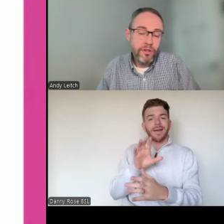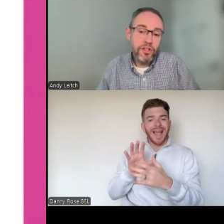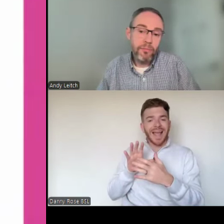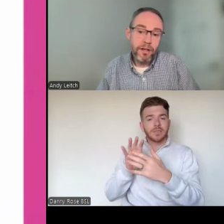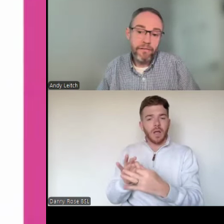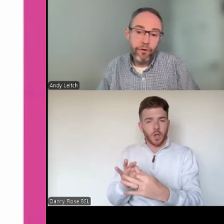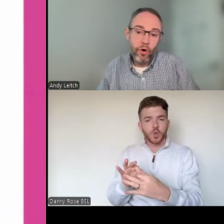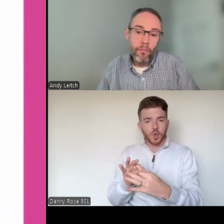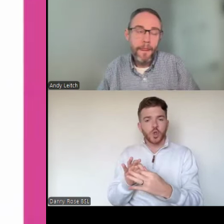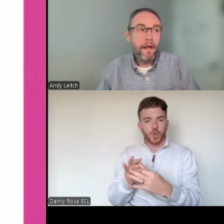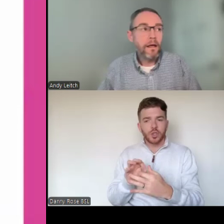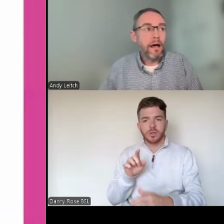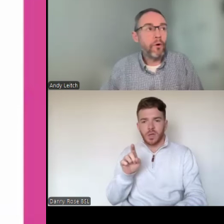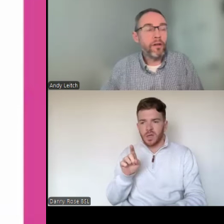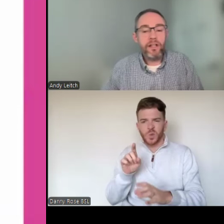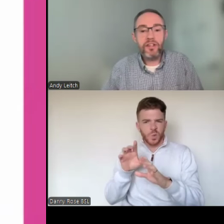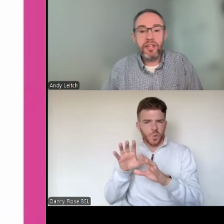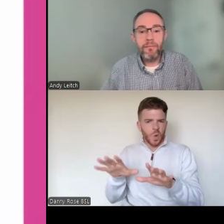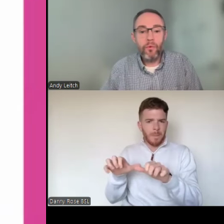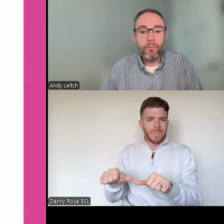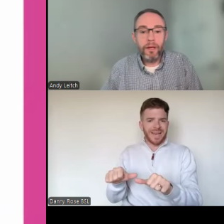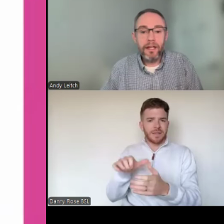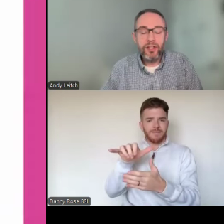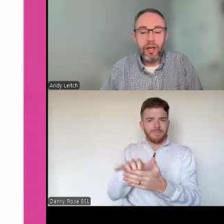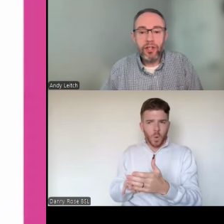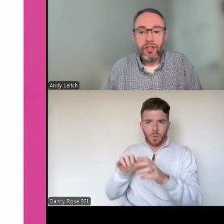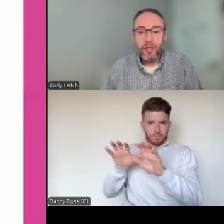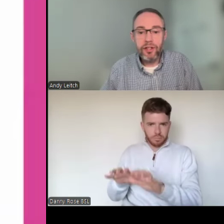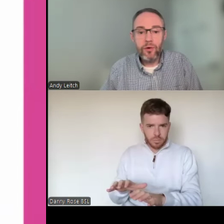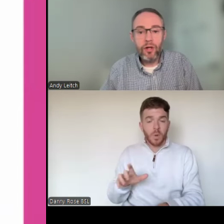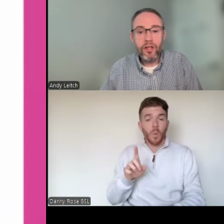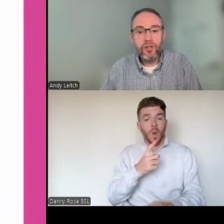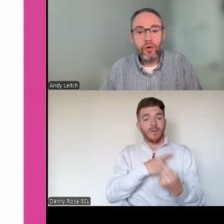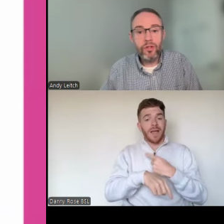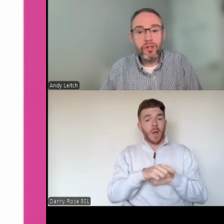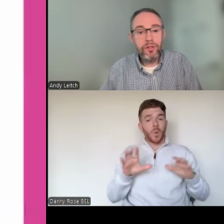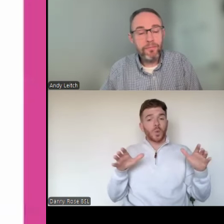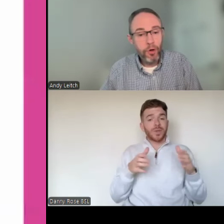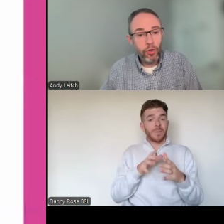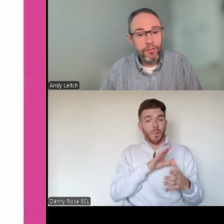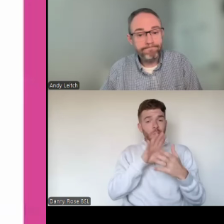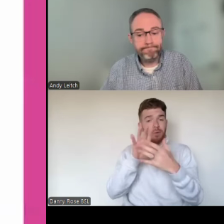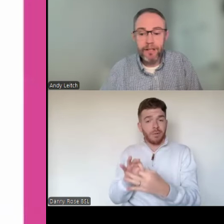Just complete the form, and one of our team will be in touch to organize your one-to-one support,